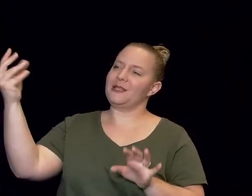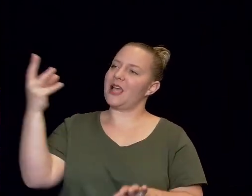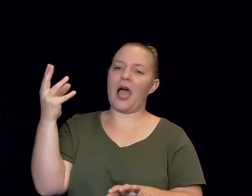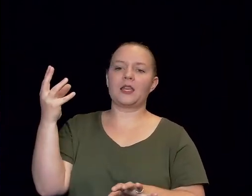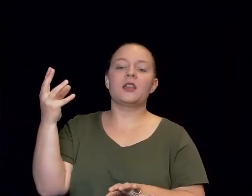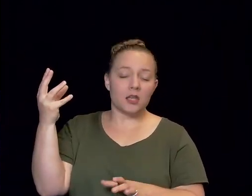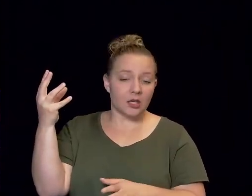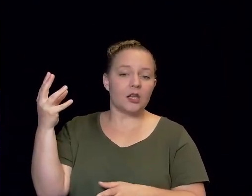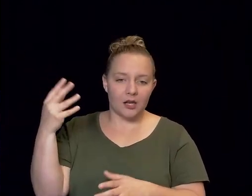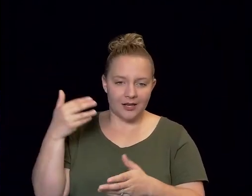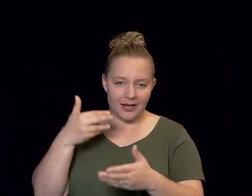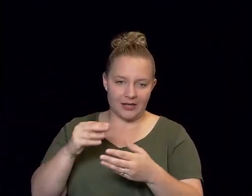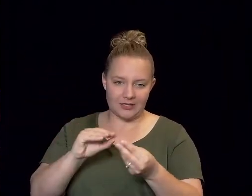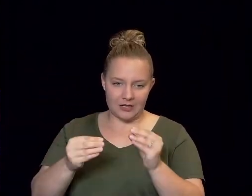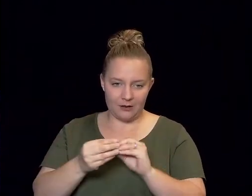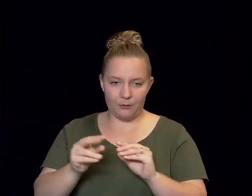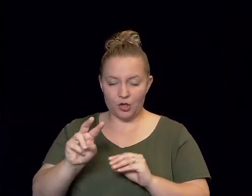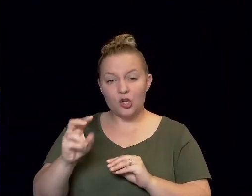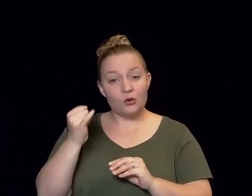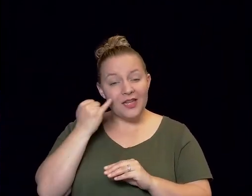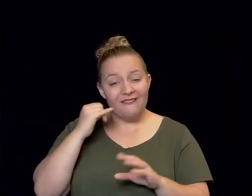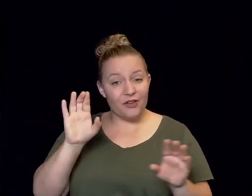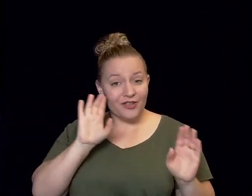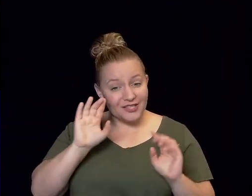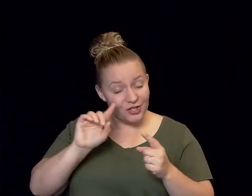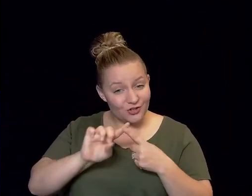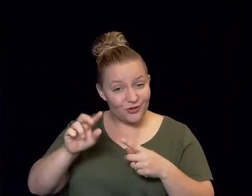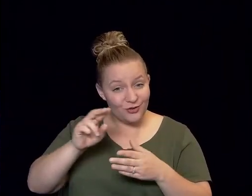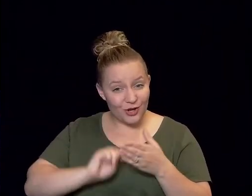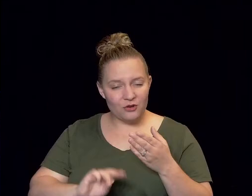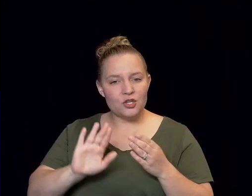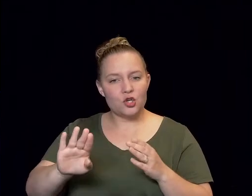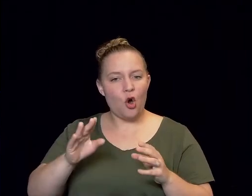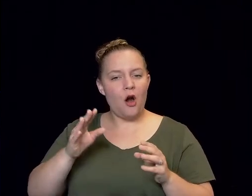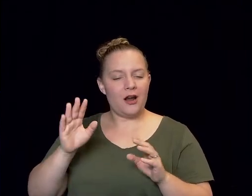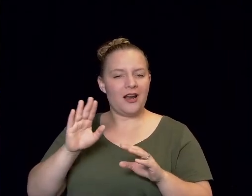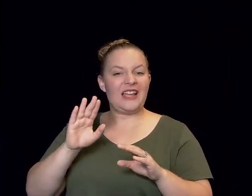near number two if you are listening to these notes. This is your listening clue for the day.